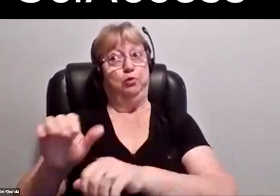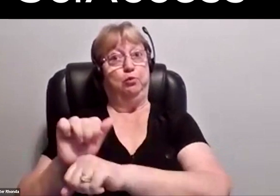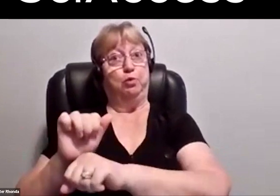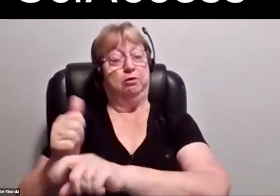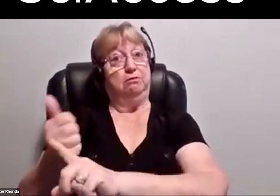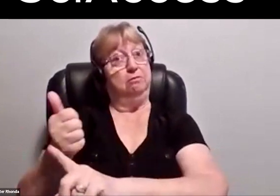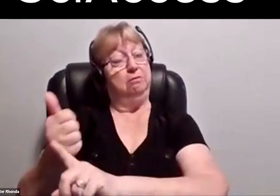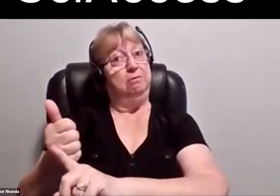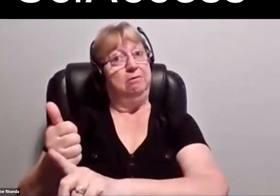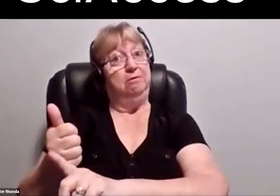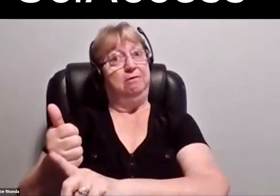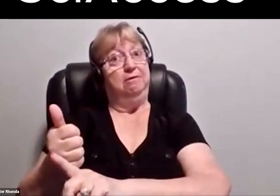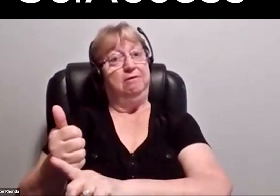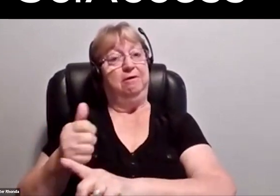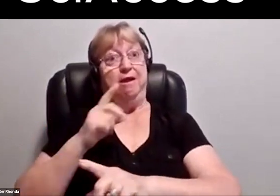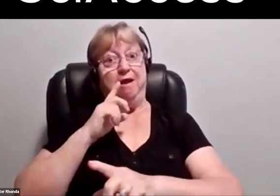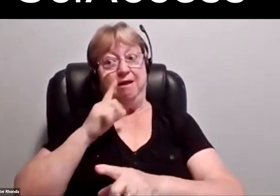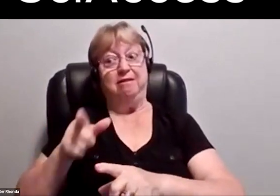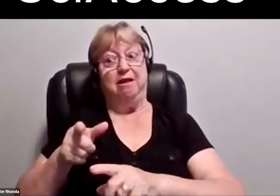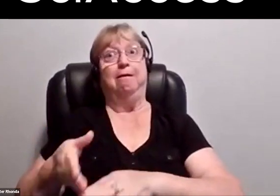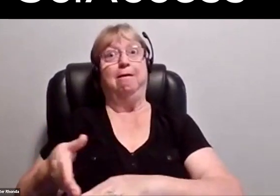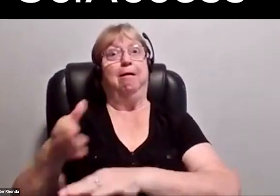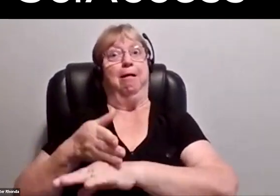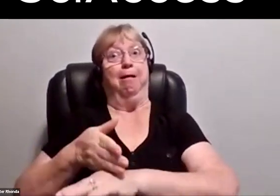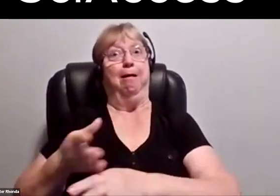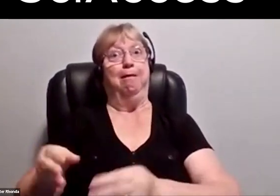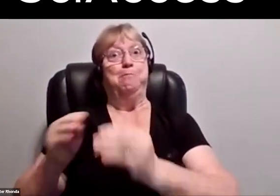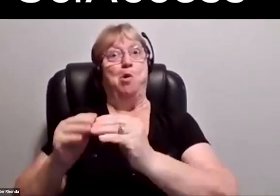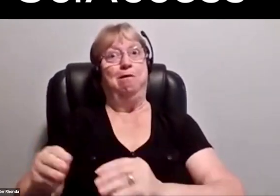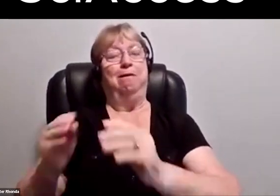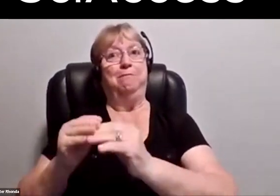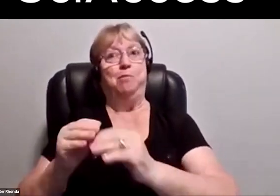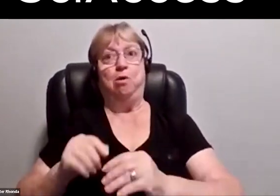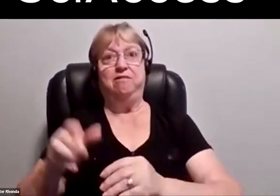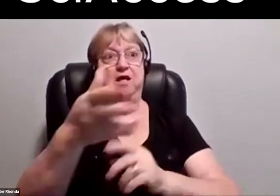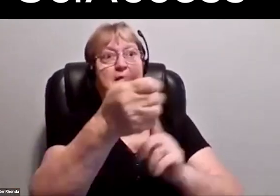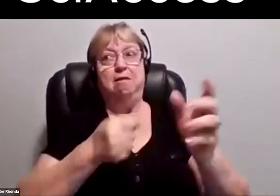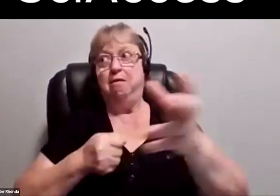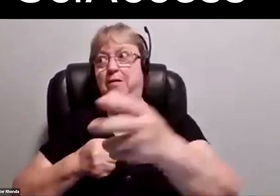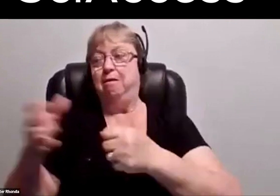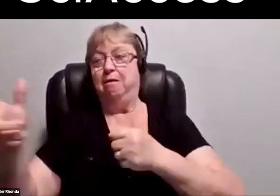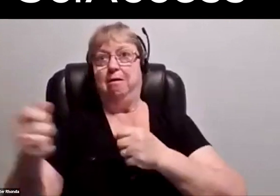and do bigger and bigger things, and then they bring in more and more people, that's a multiplicative effect.